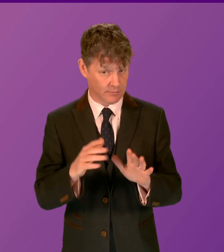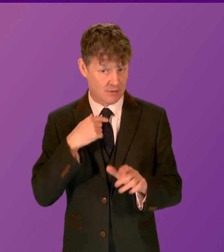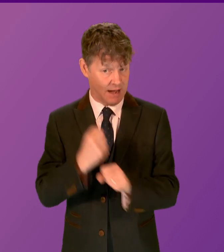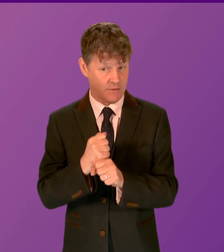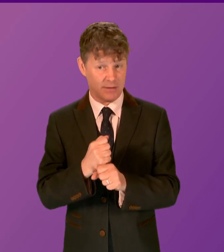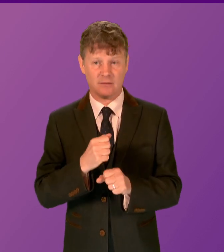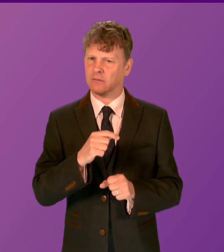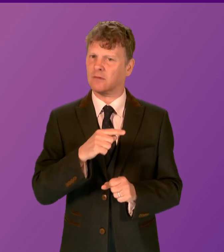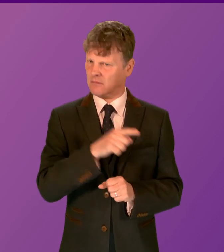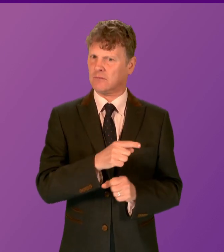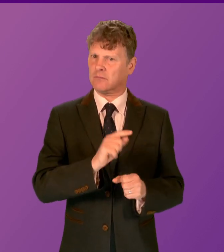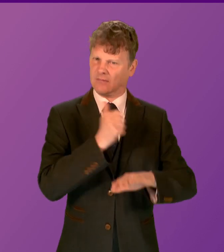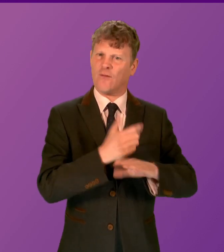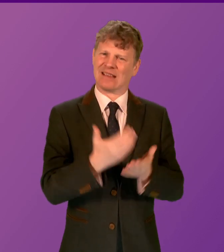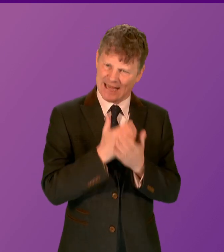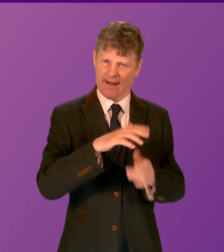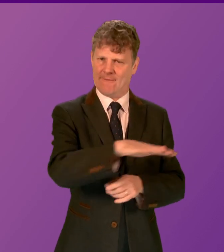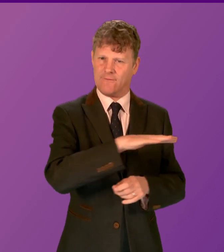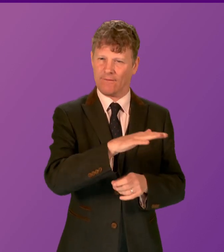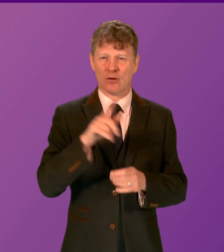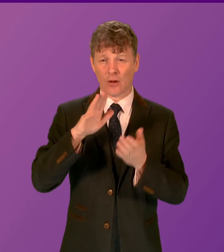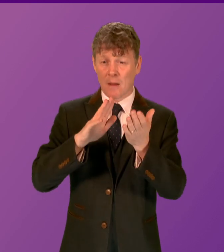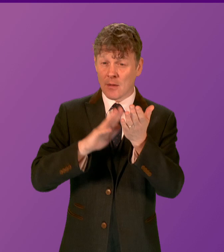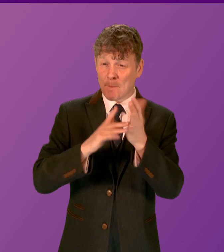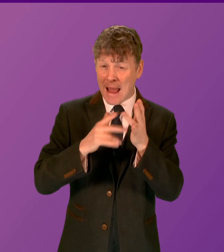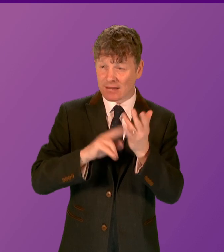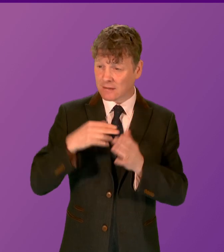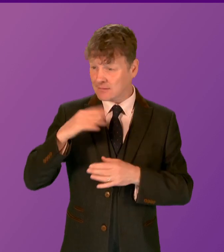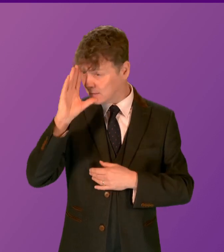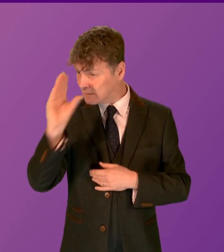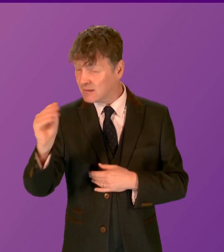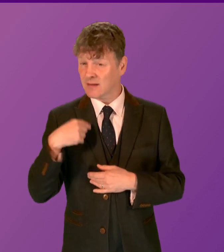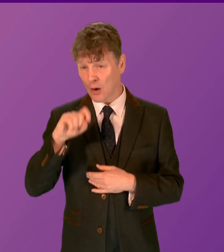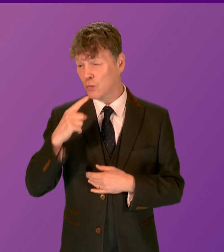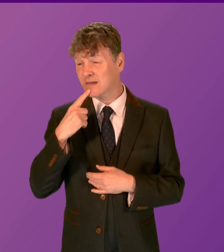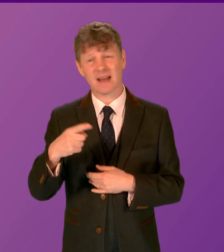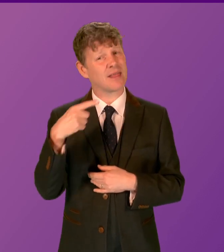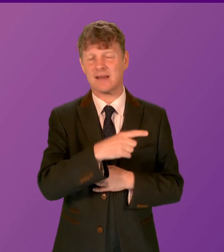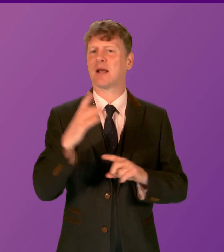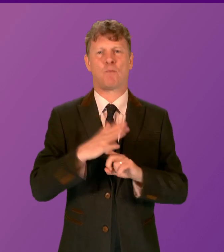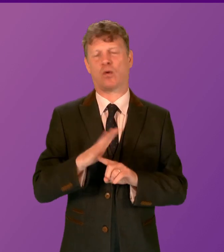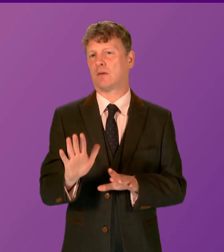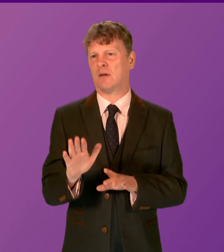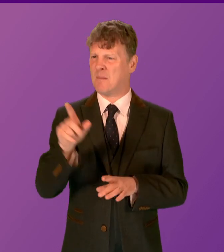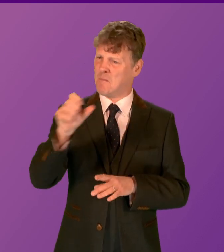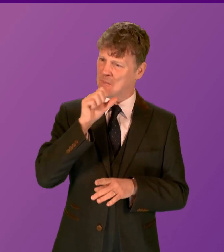I say once again to John Mason that it is crucial that, instead of imposing their view